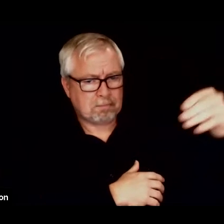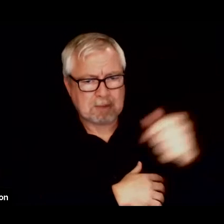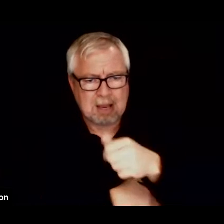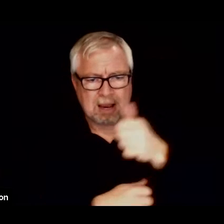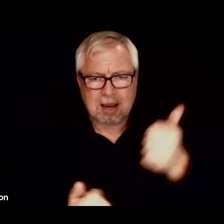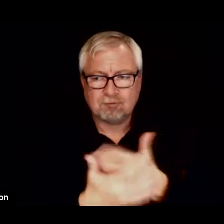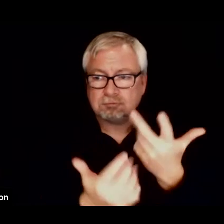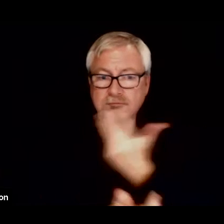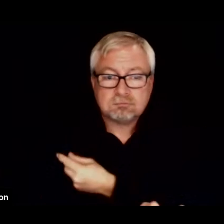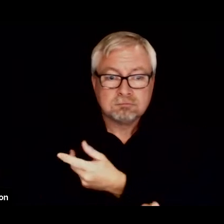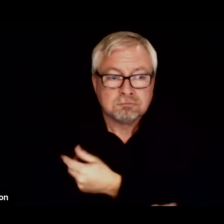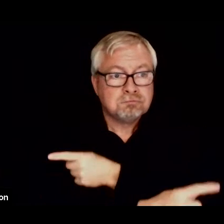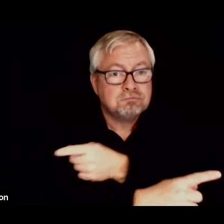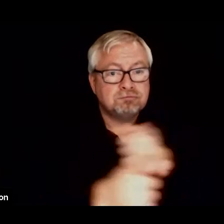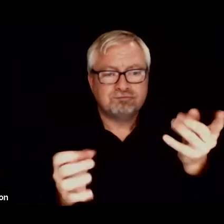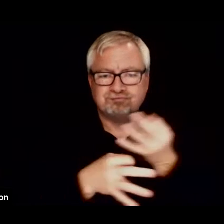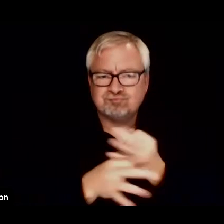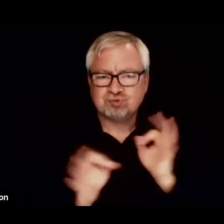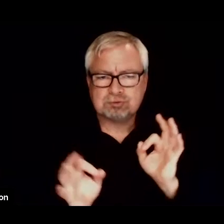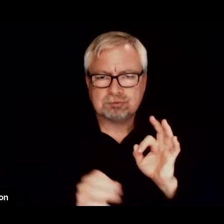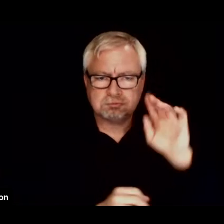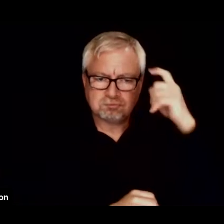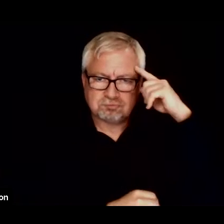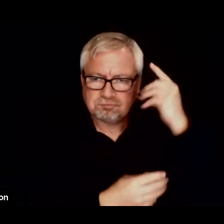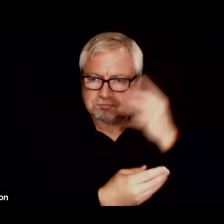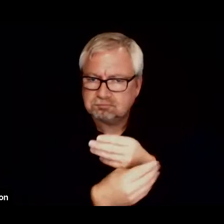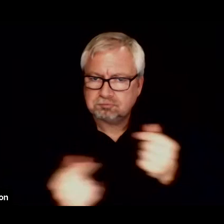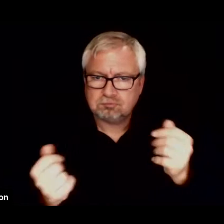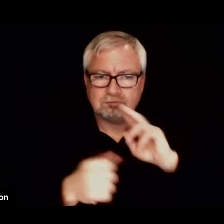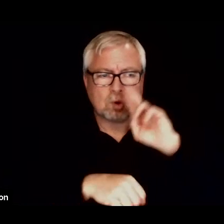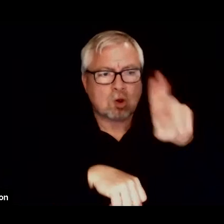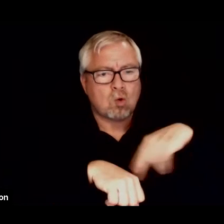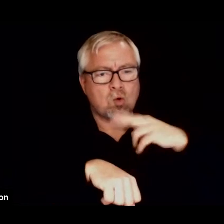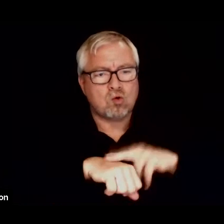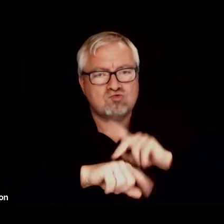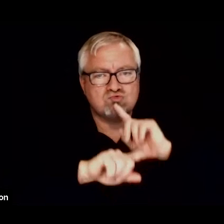This is part of the national response. The federal government is buying the vaccine from